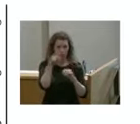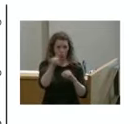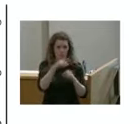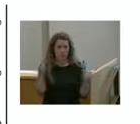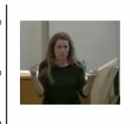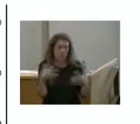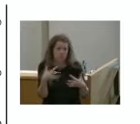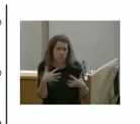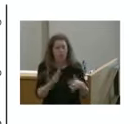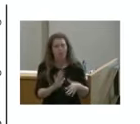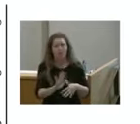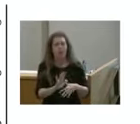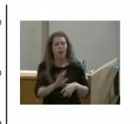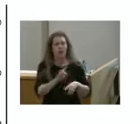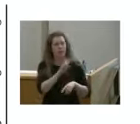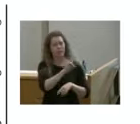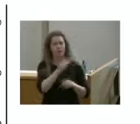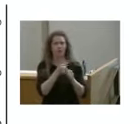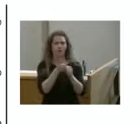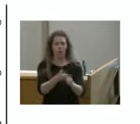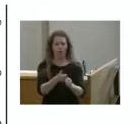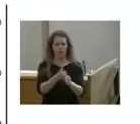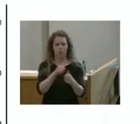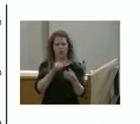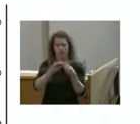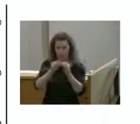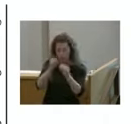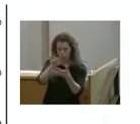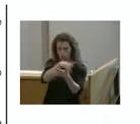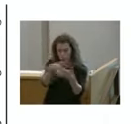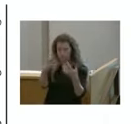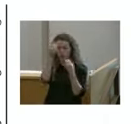and this is best on the best, based on the best available data and this is